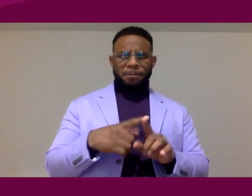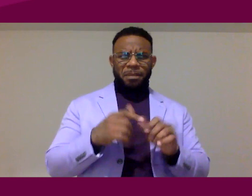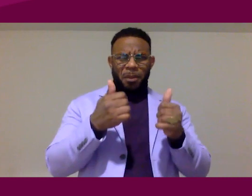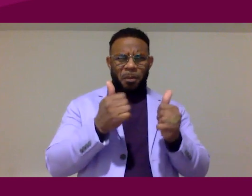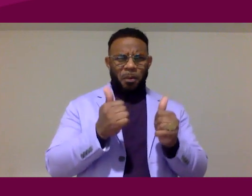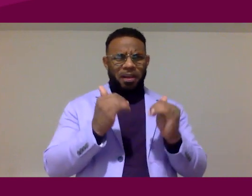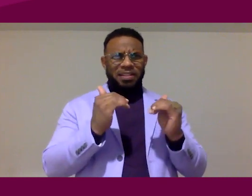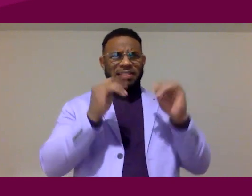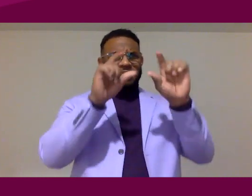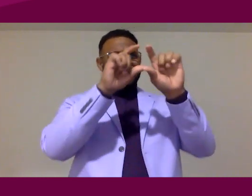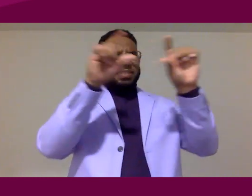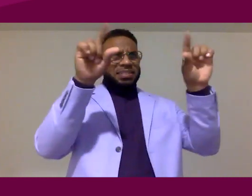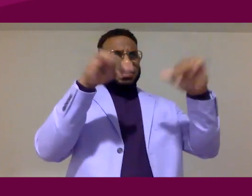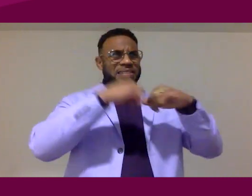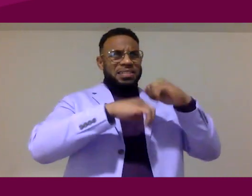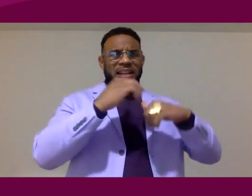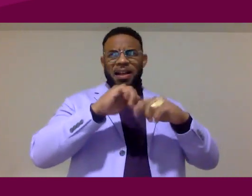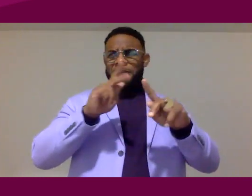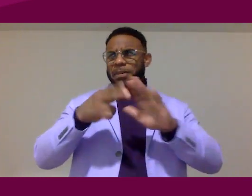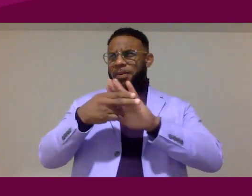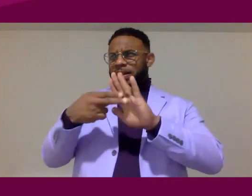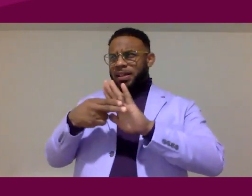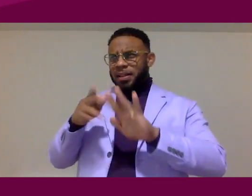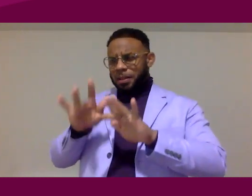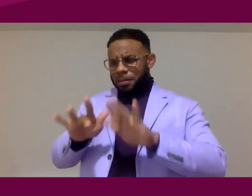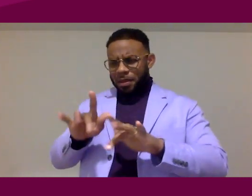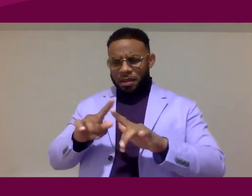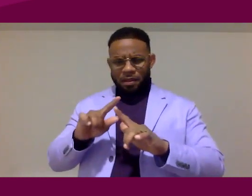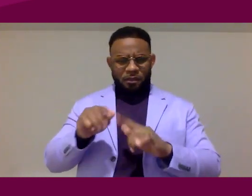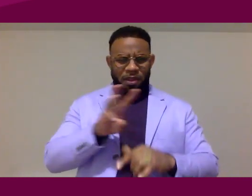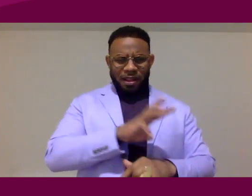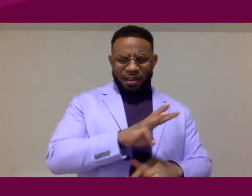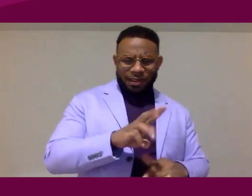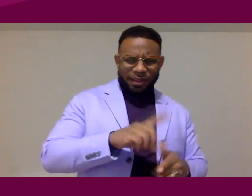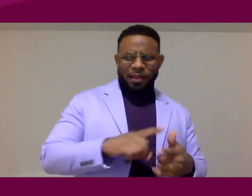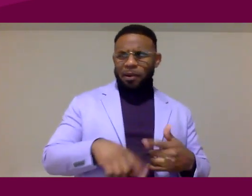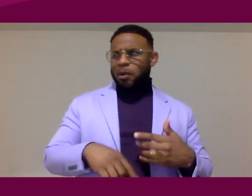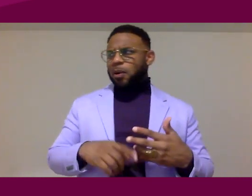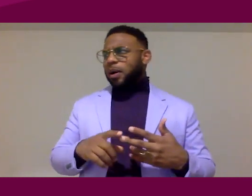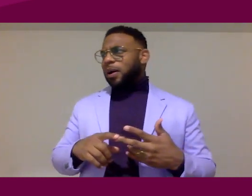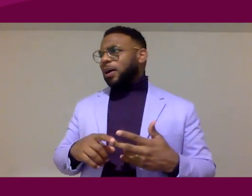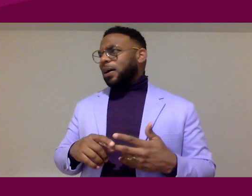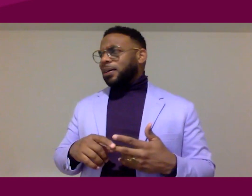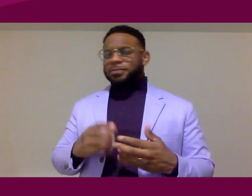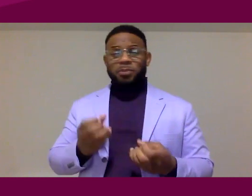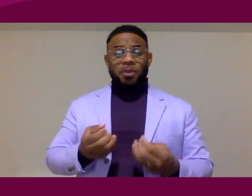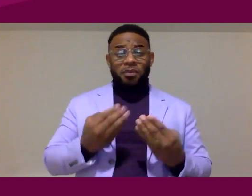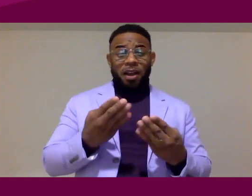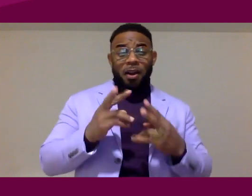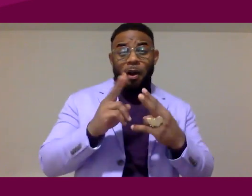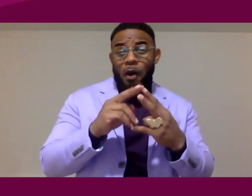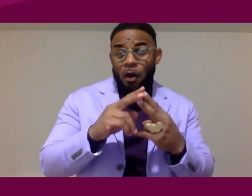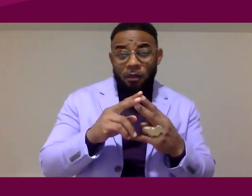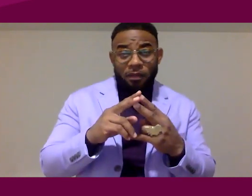or how people labeled buttons versus links or providing alternative text.